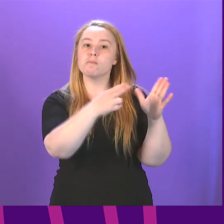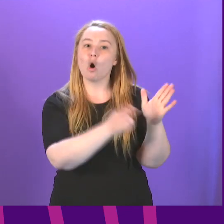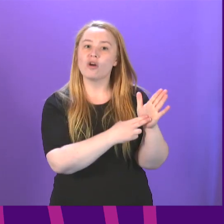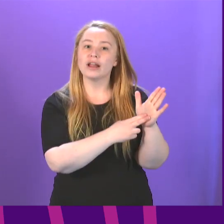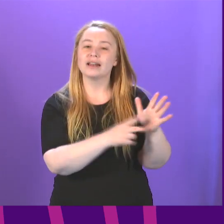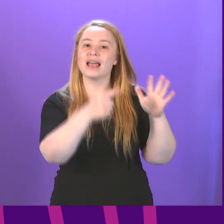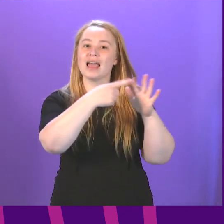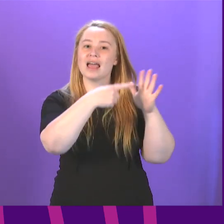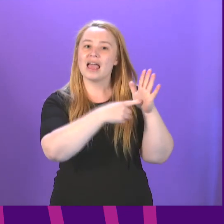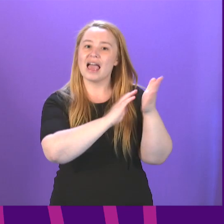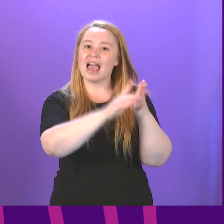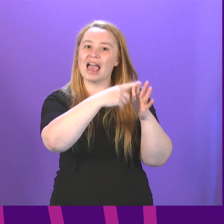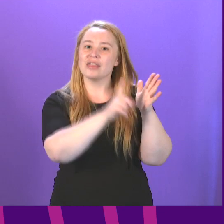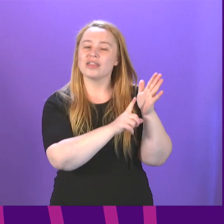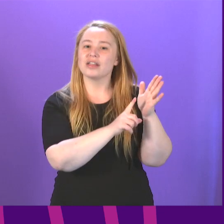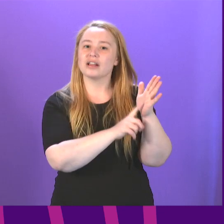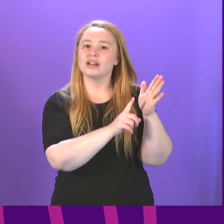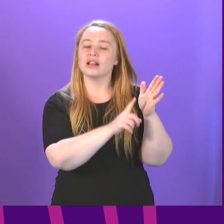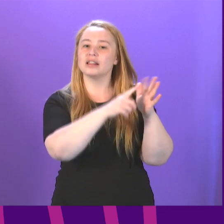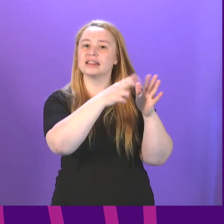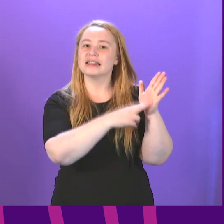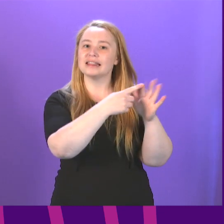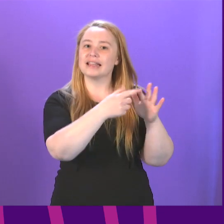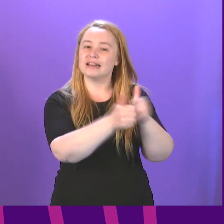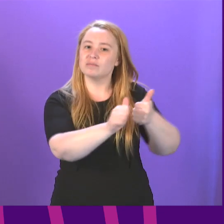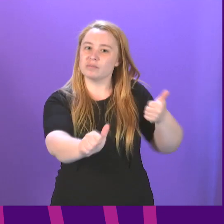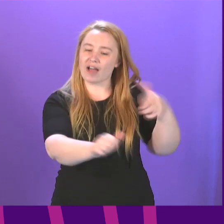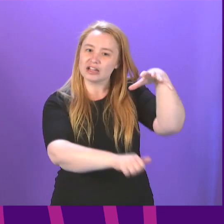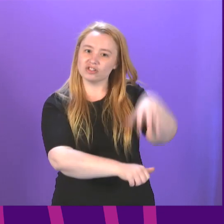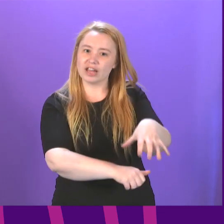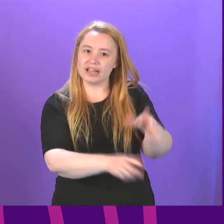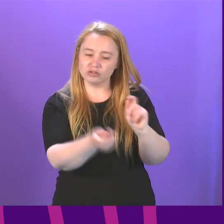The Cabinet Secretary for Environment, Climate Change and Land Reform (Roseanna Cunningham): As the member is aware, the Scottish Environment Protection Agency published the outcome of the